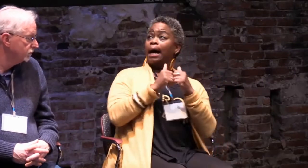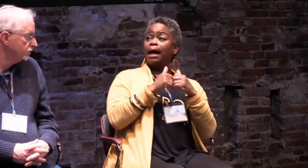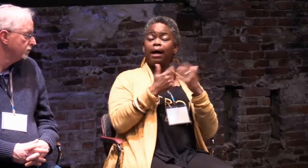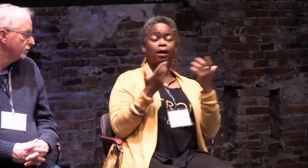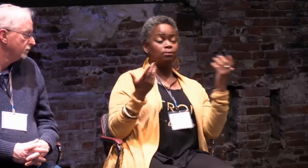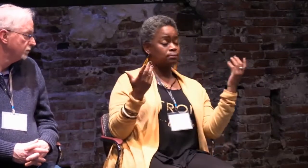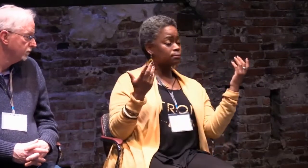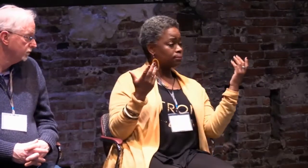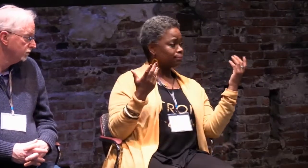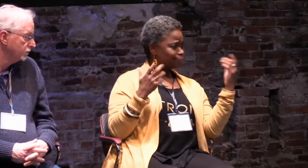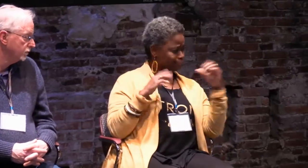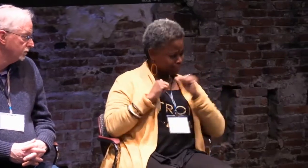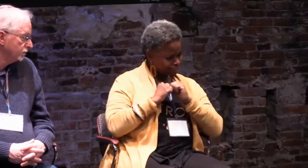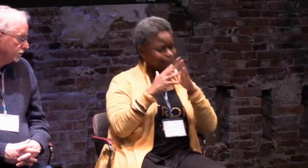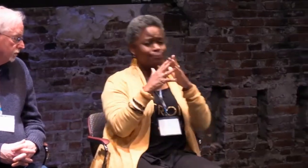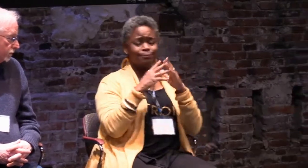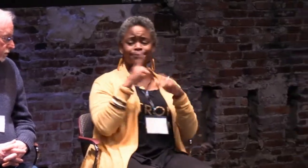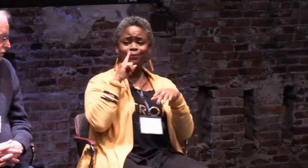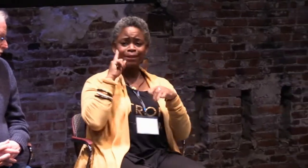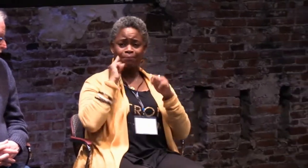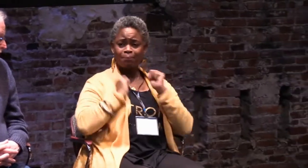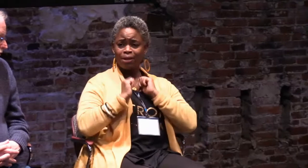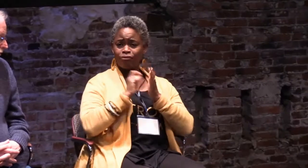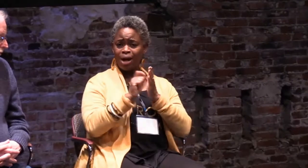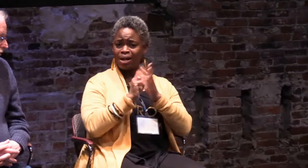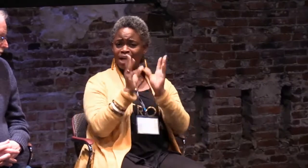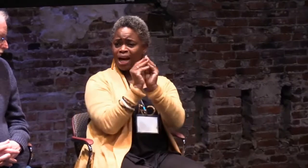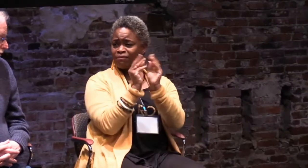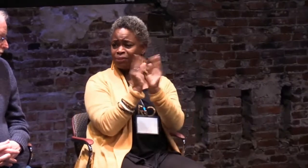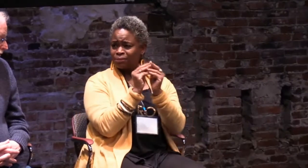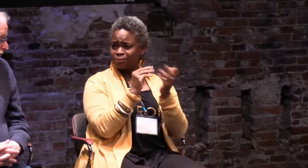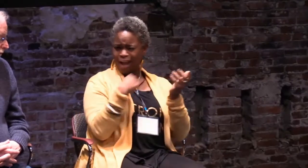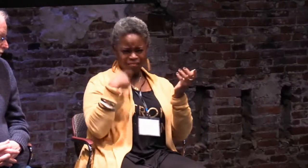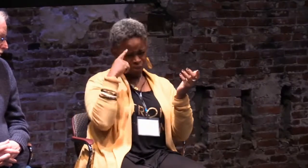more content written for deaf actors. Yes, that needs to happen.